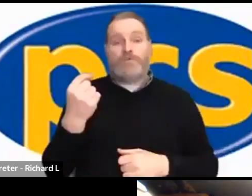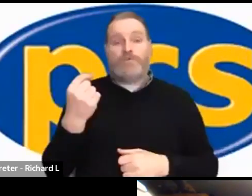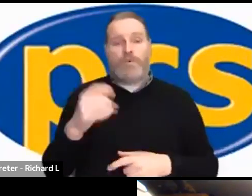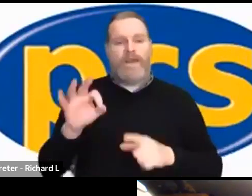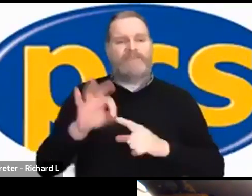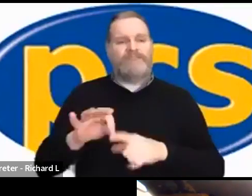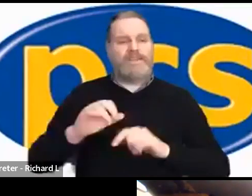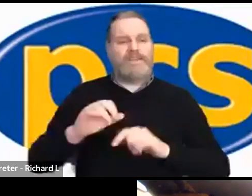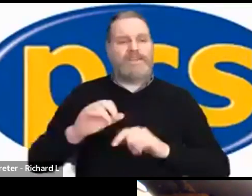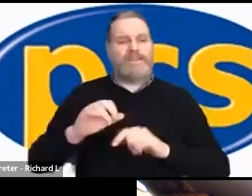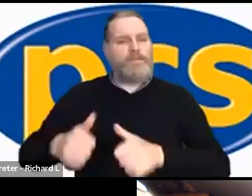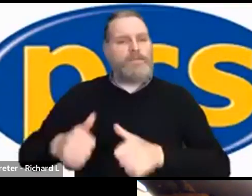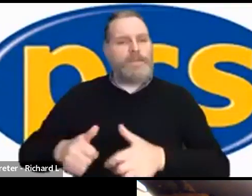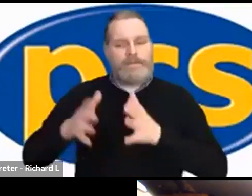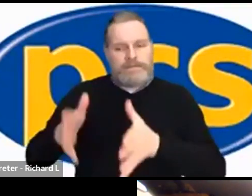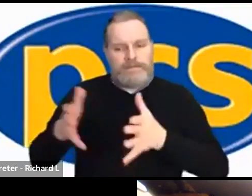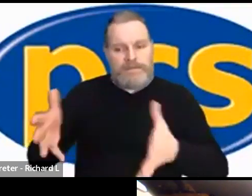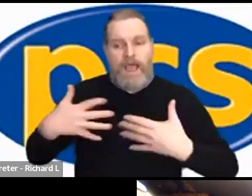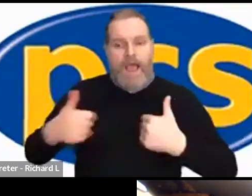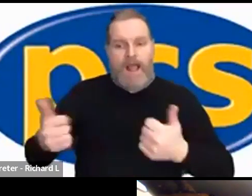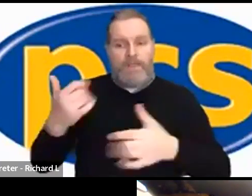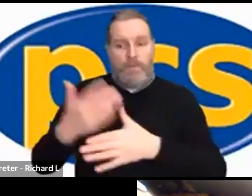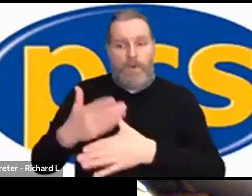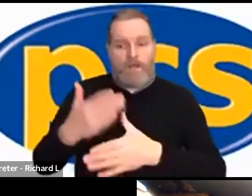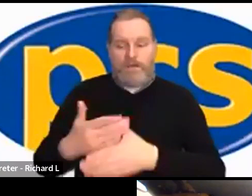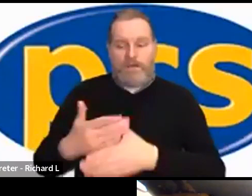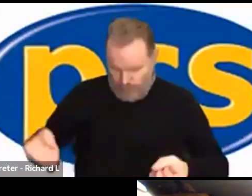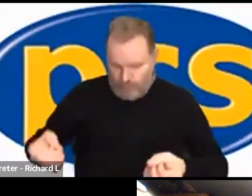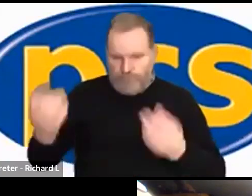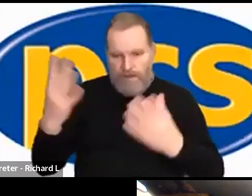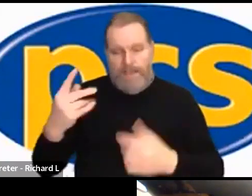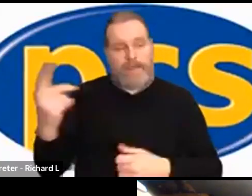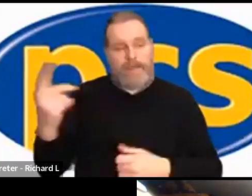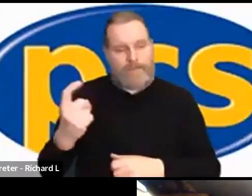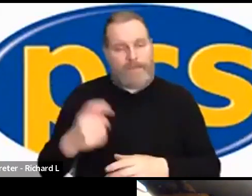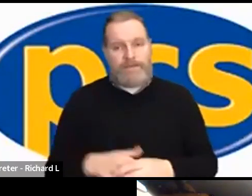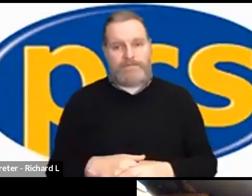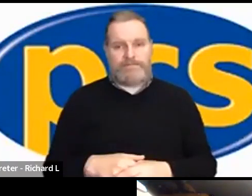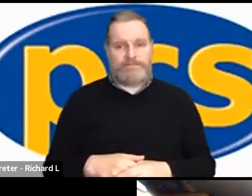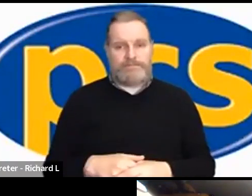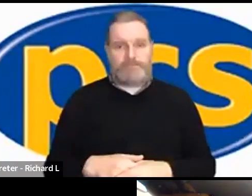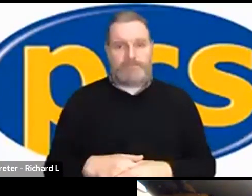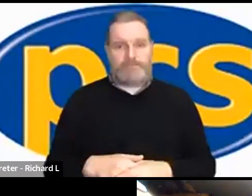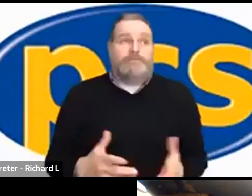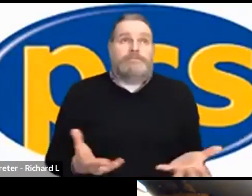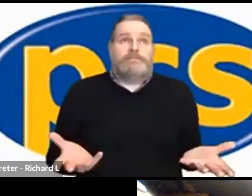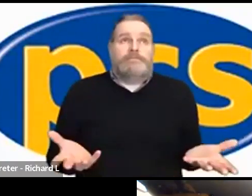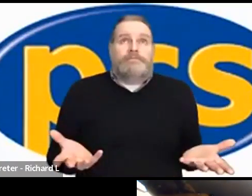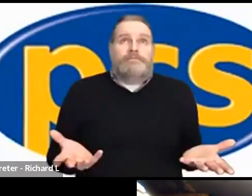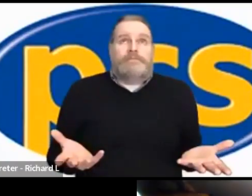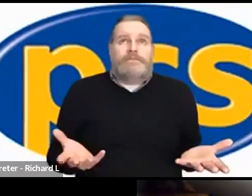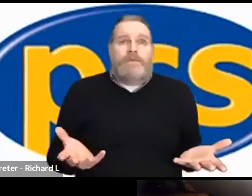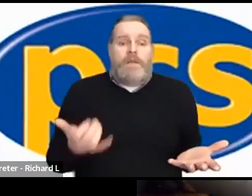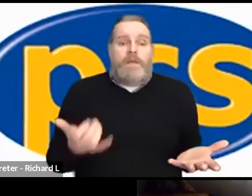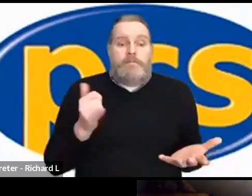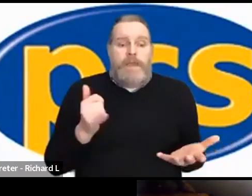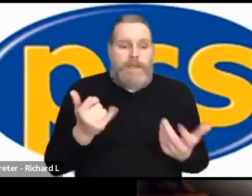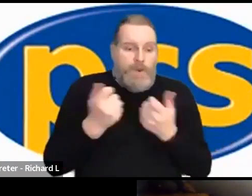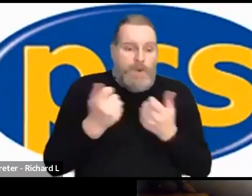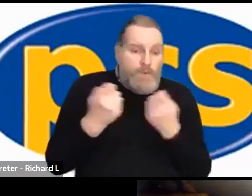including shortly. Therapist and at the health work t and other health workers. So so yes, there's a risk so yes, there's a risk that we may, you know, would be know.